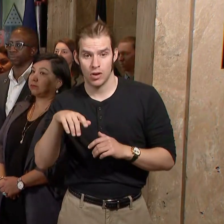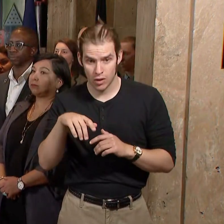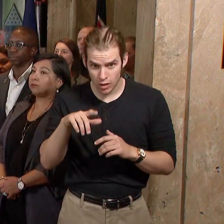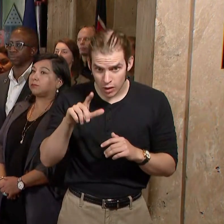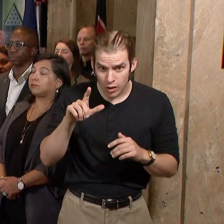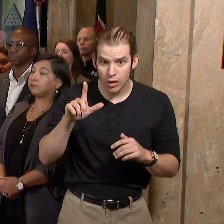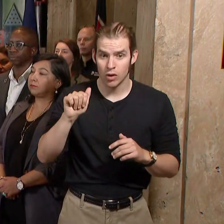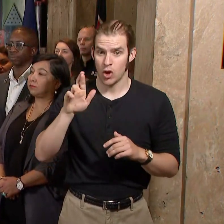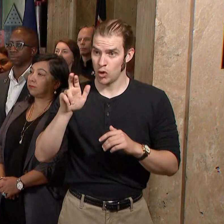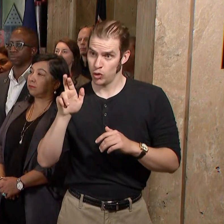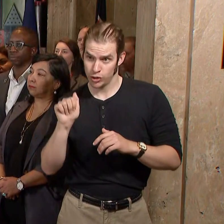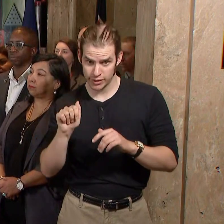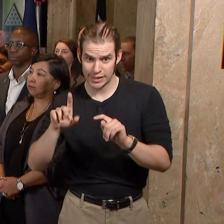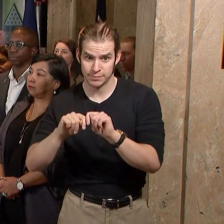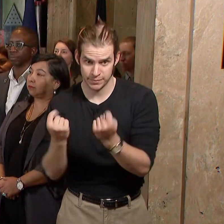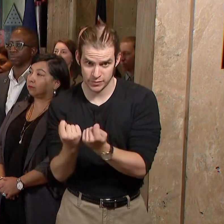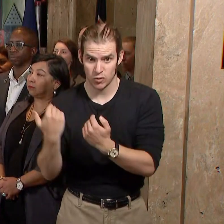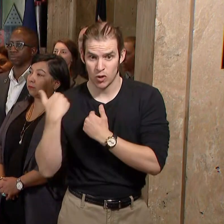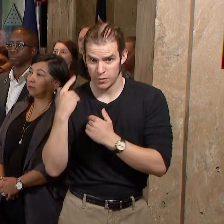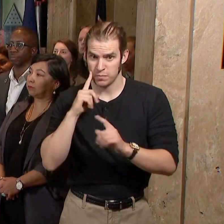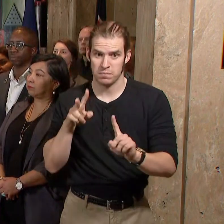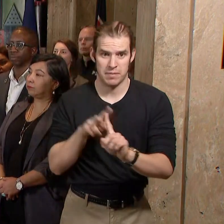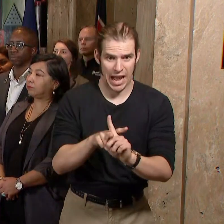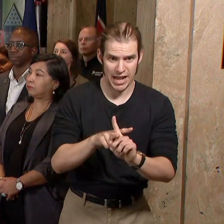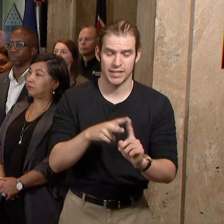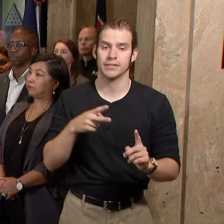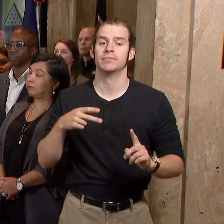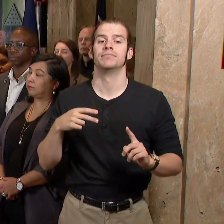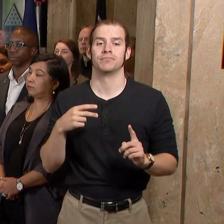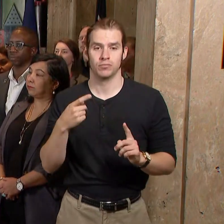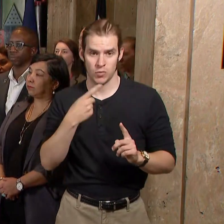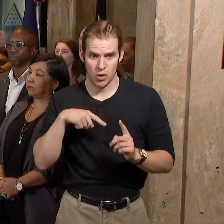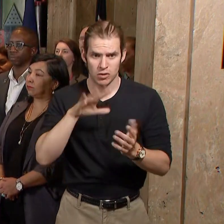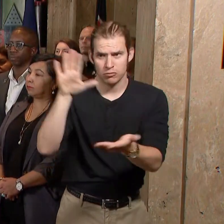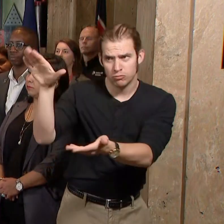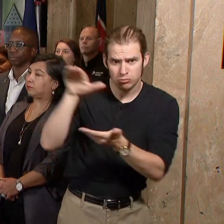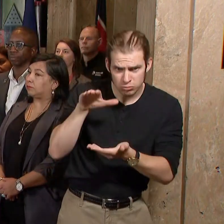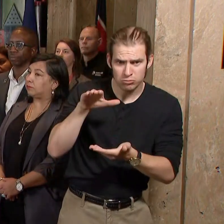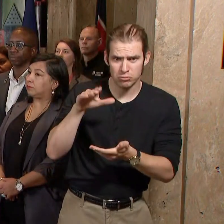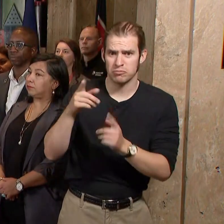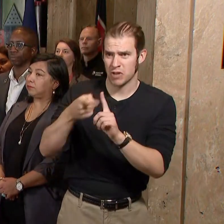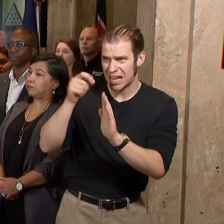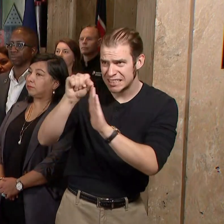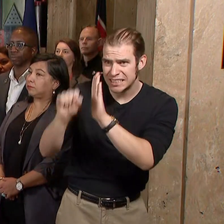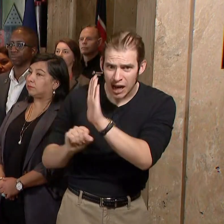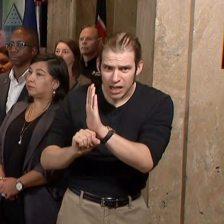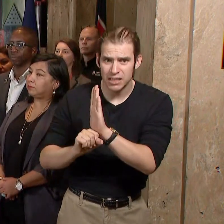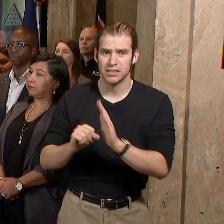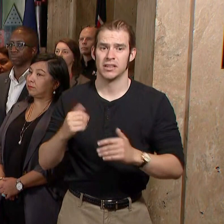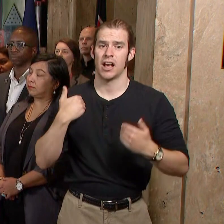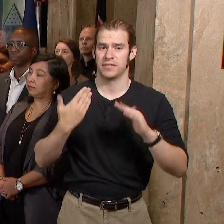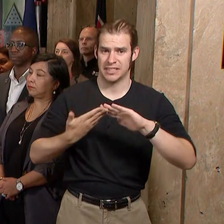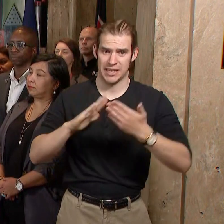We plan to aggressively pursue those state dollars to bring them down. We know we have current dollars in our city budget that are allocated to this purpose already.